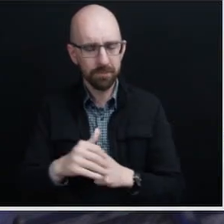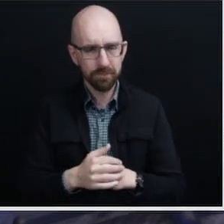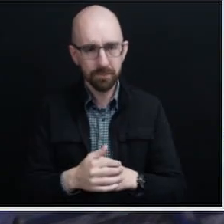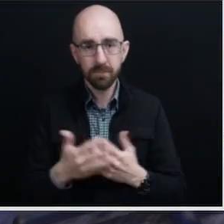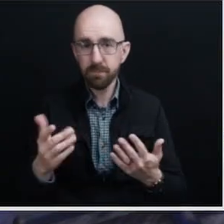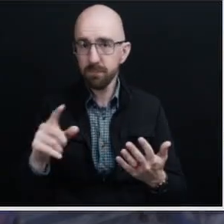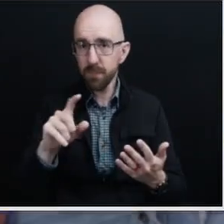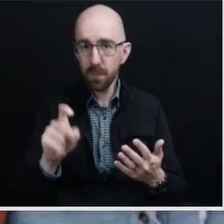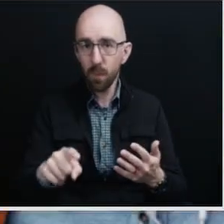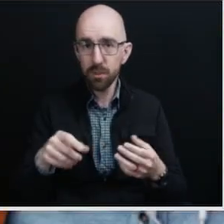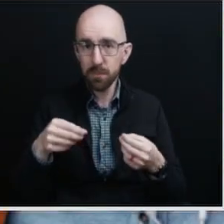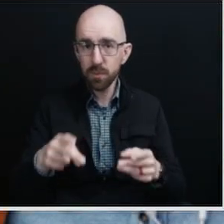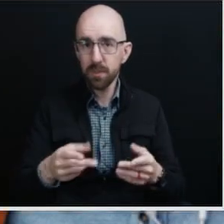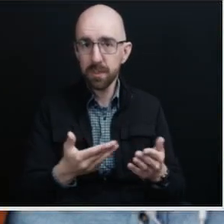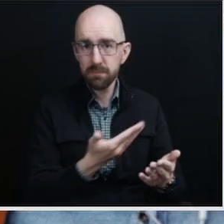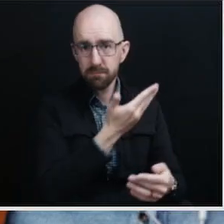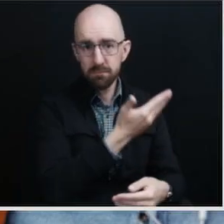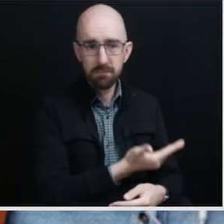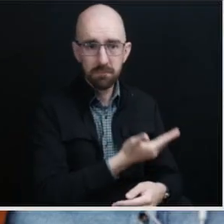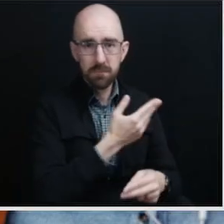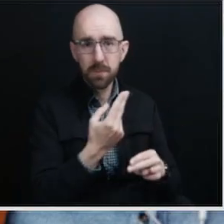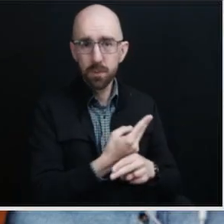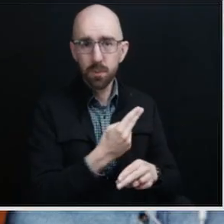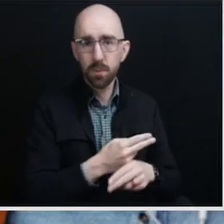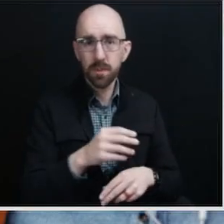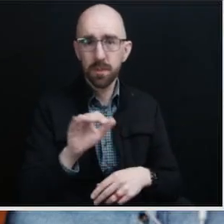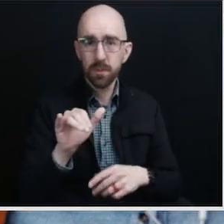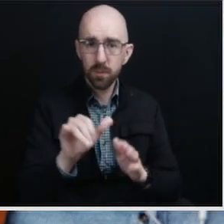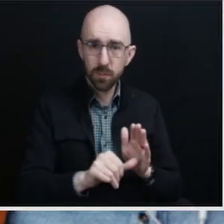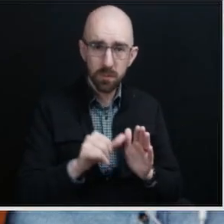on YouTube or Facebook. You can also email the Medical News Network. That information is there